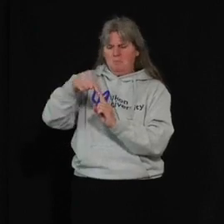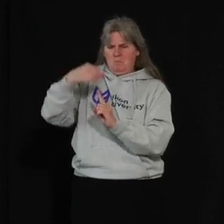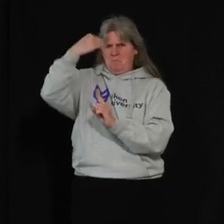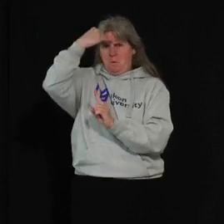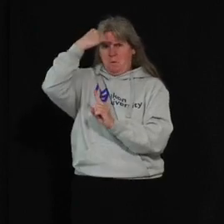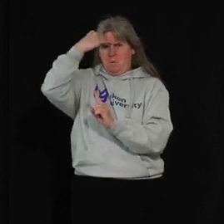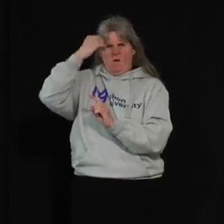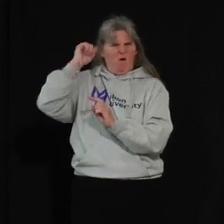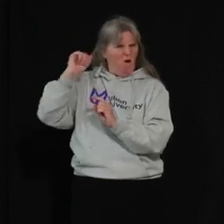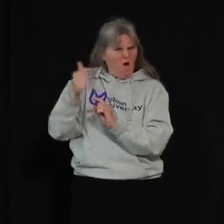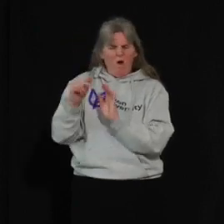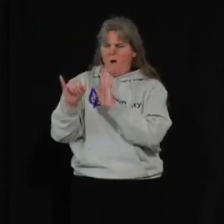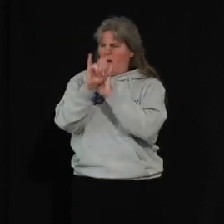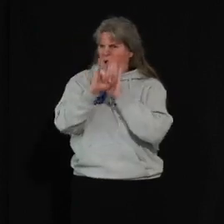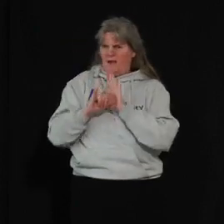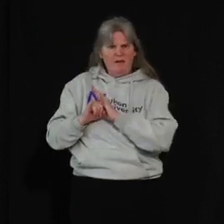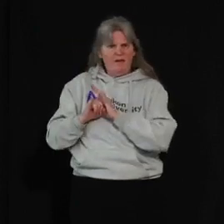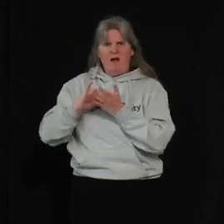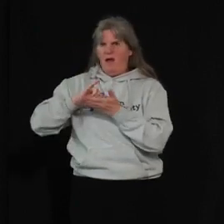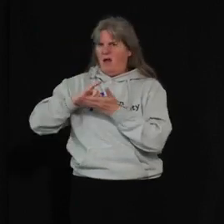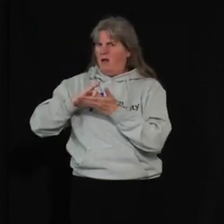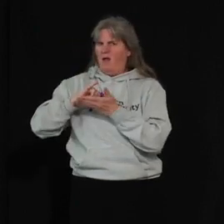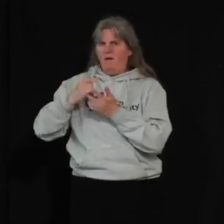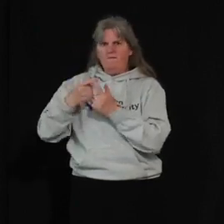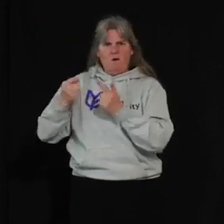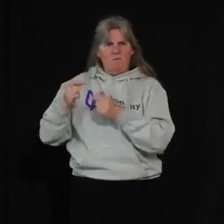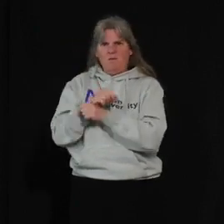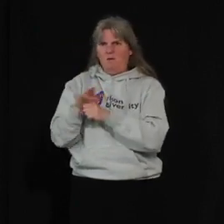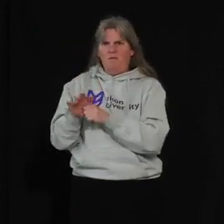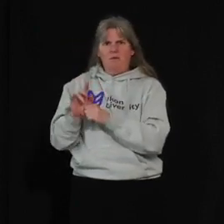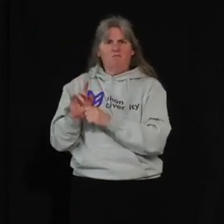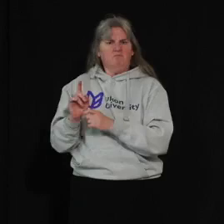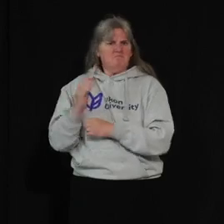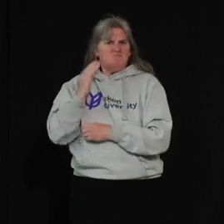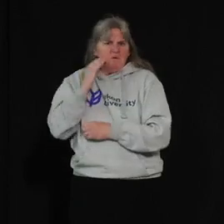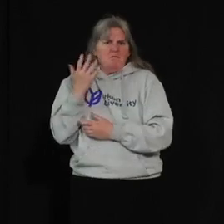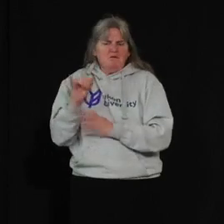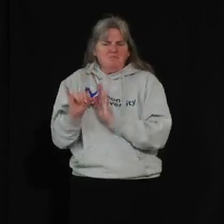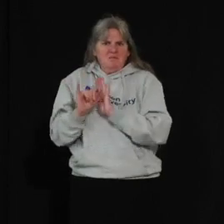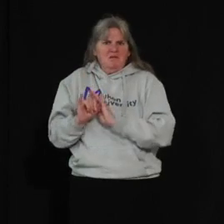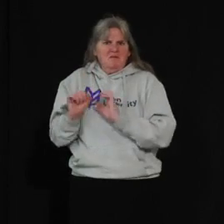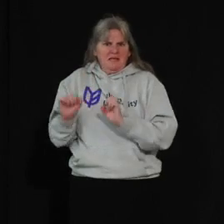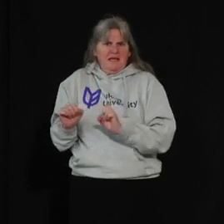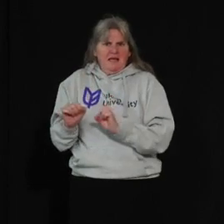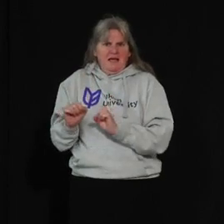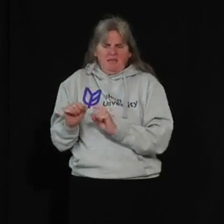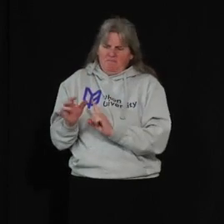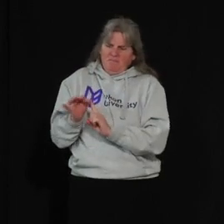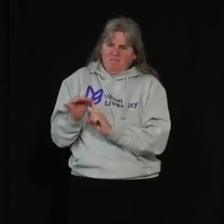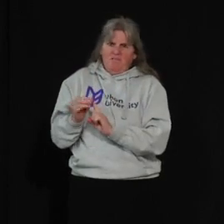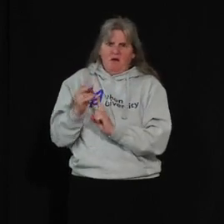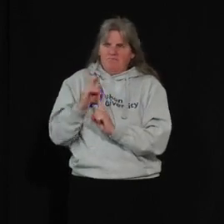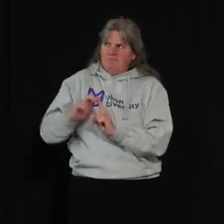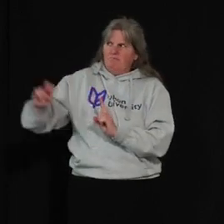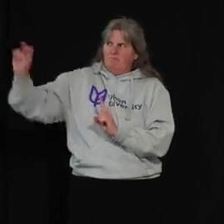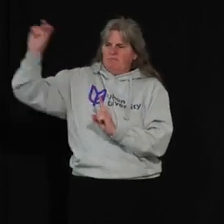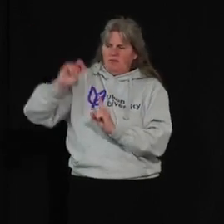tracing has identified and all is contained. We traced it back to an